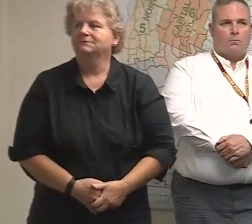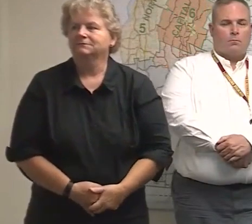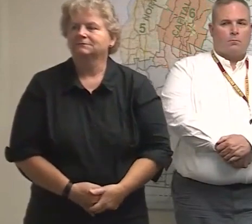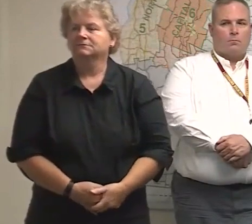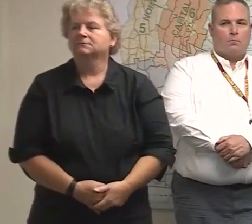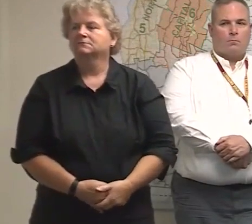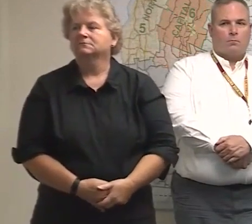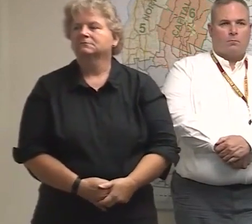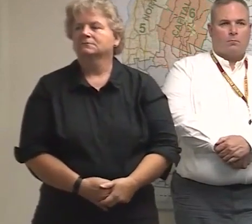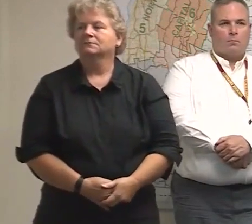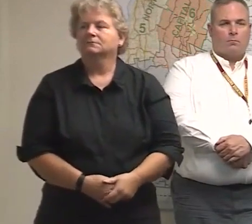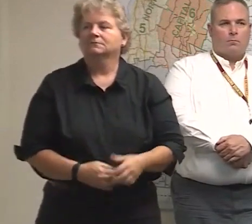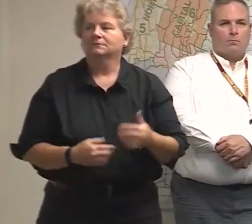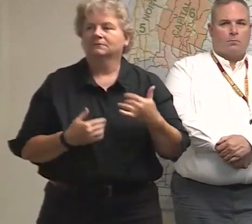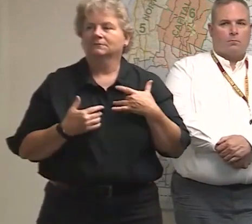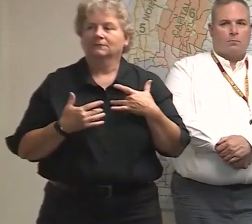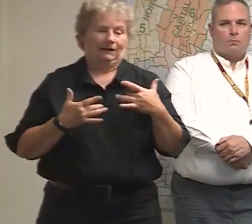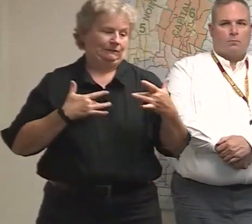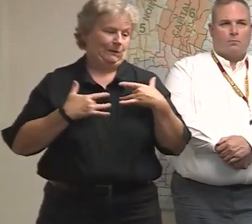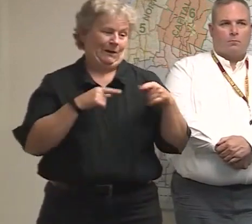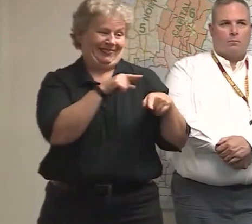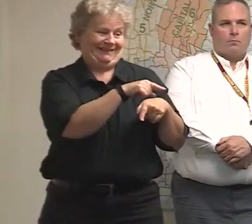DOWN THROUGH THE STREAM INTO THE WINOOSKI.